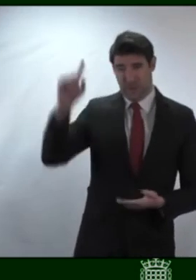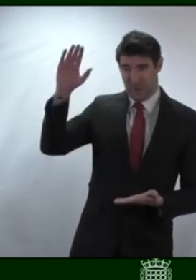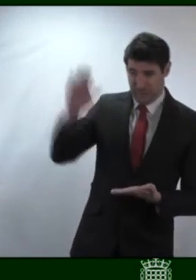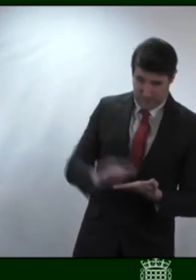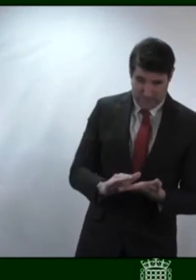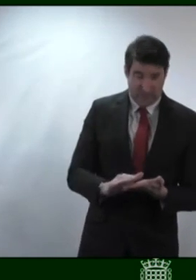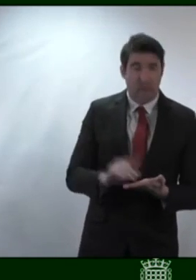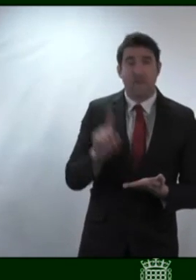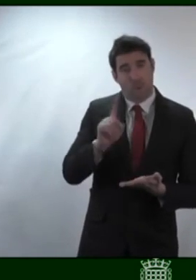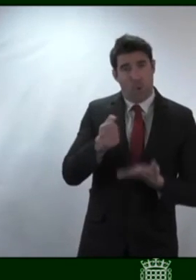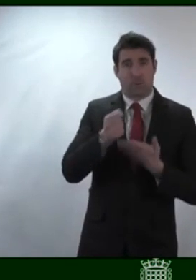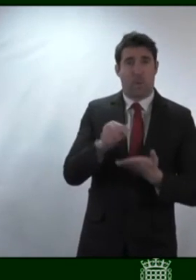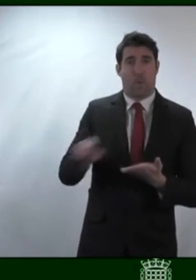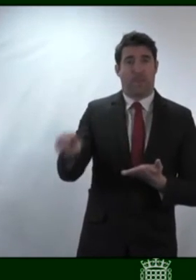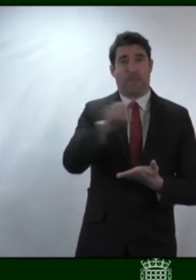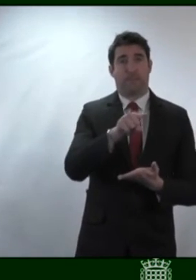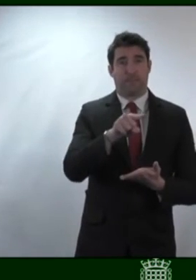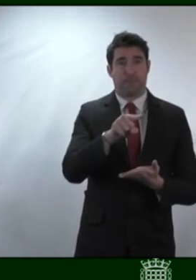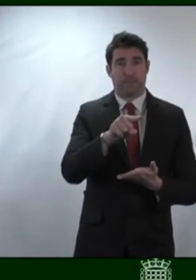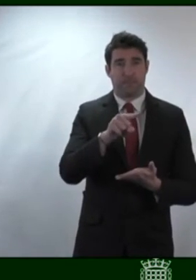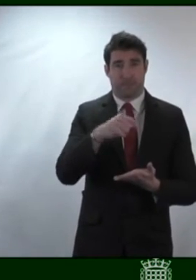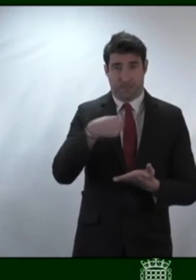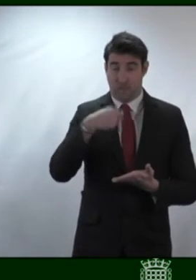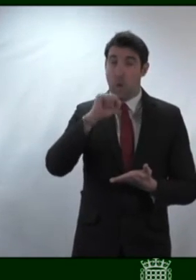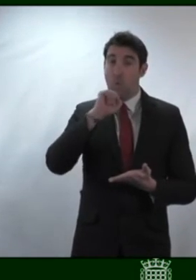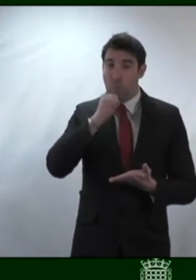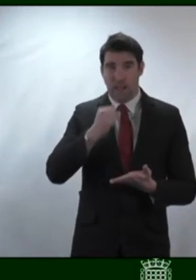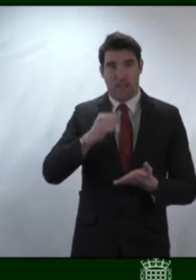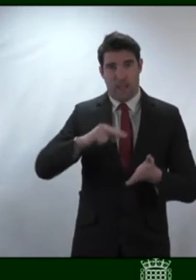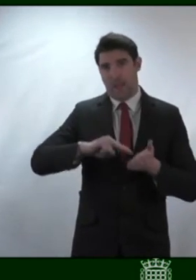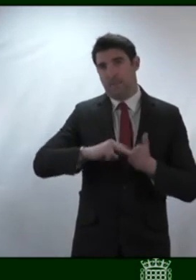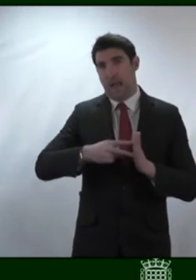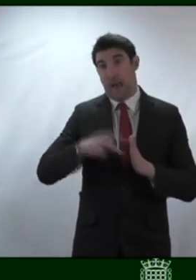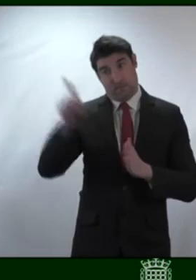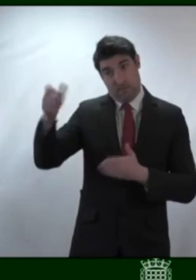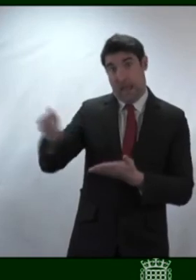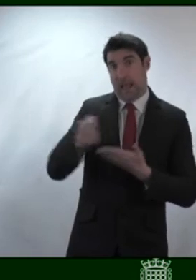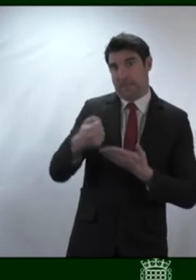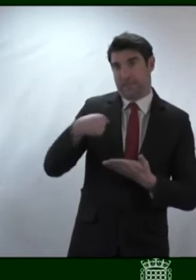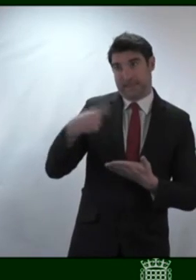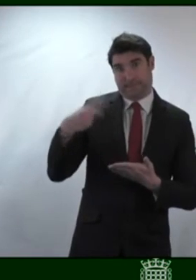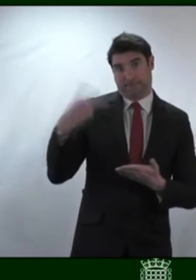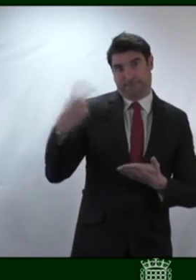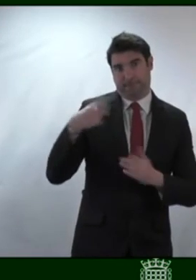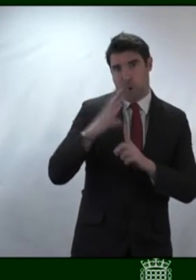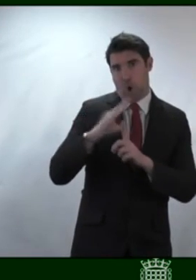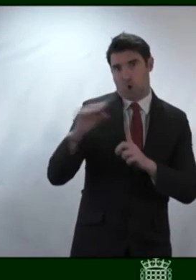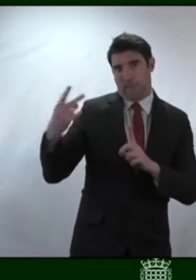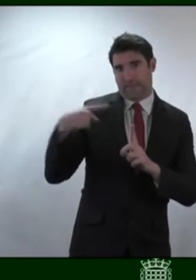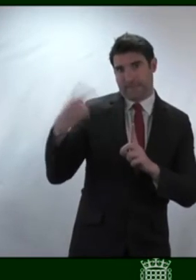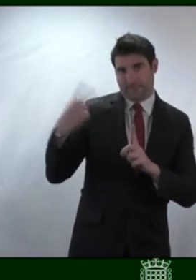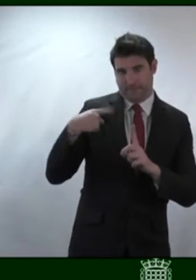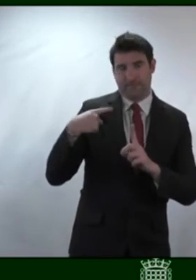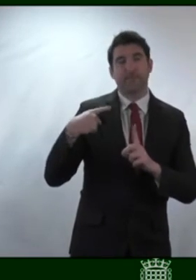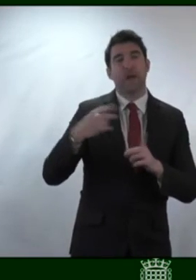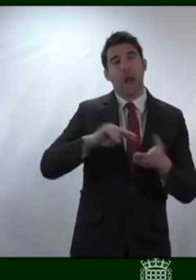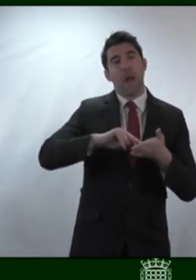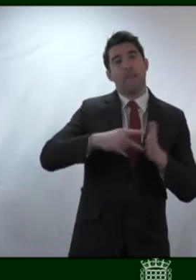with her help, a tourism recovery plan to help people come to see the beauties of the